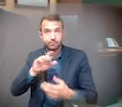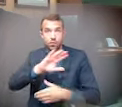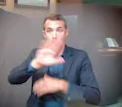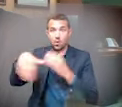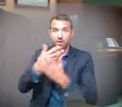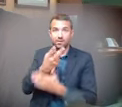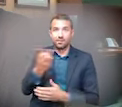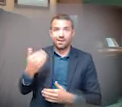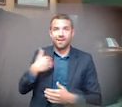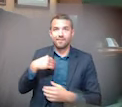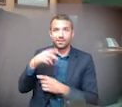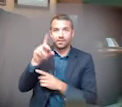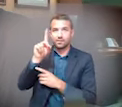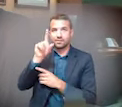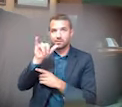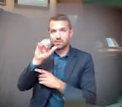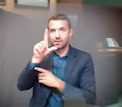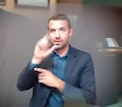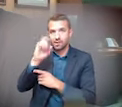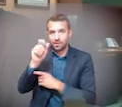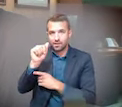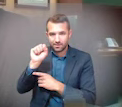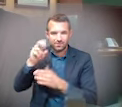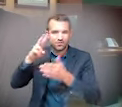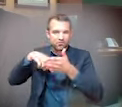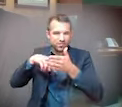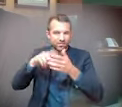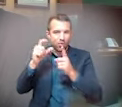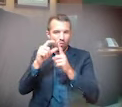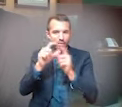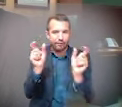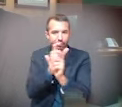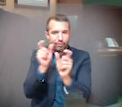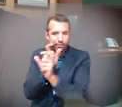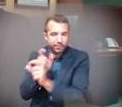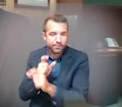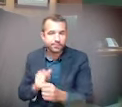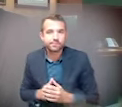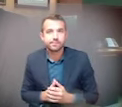And she talks about, "How do you recommend people feel comfortable identifying with